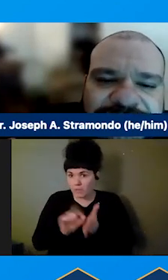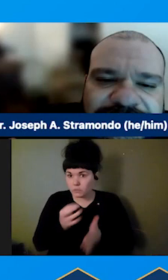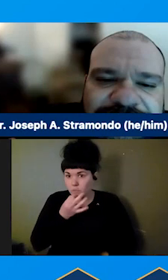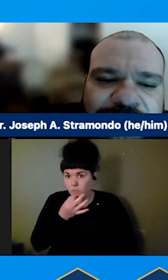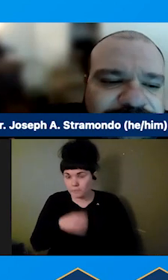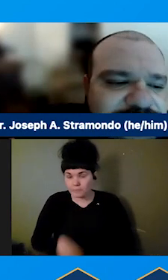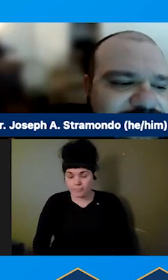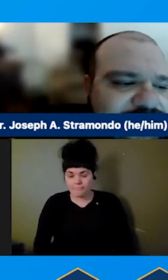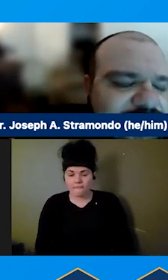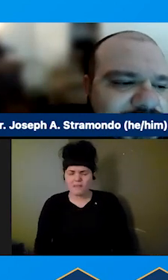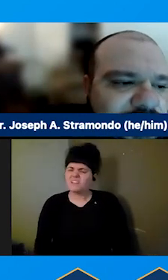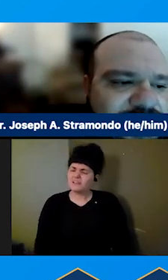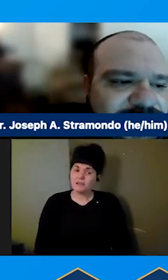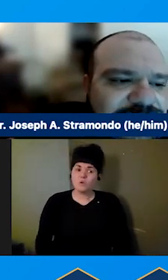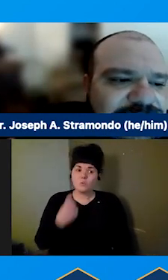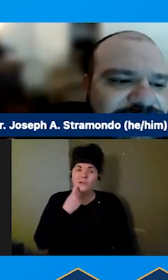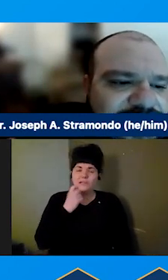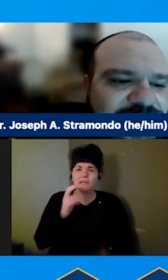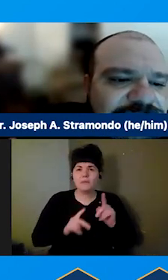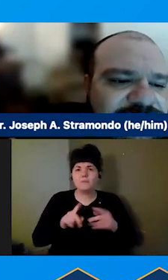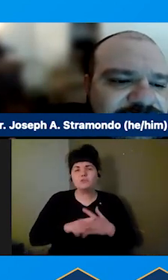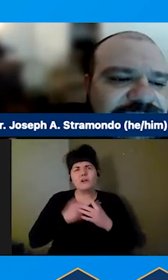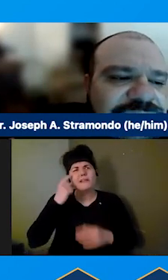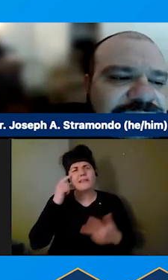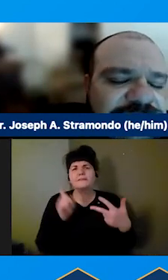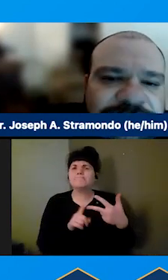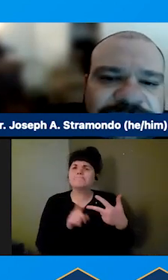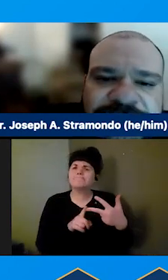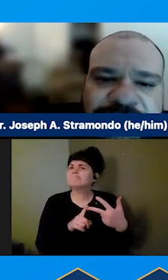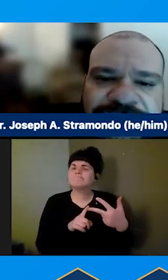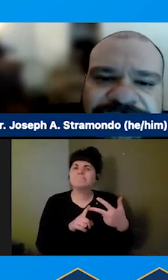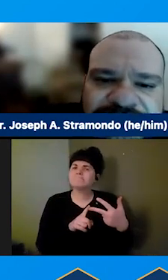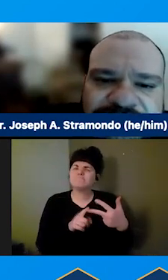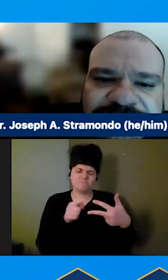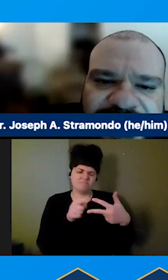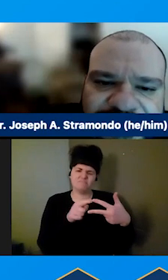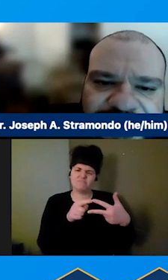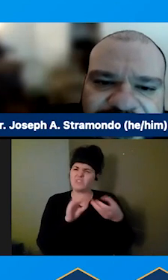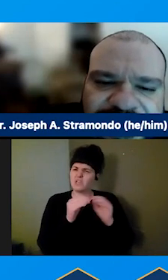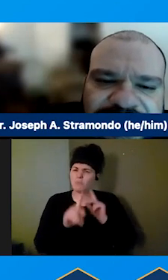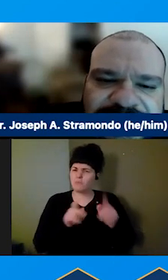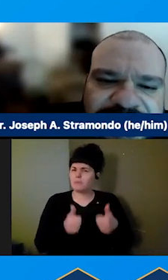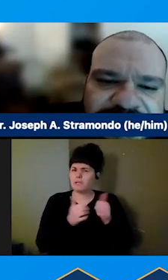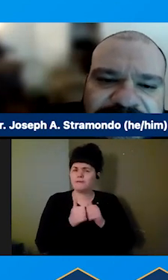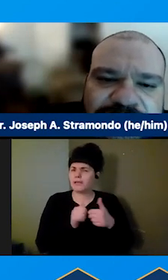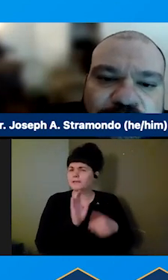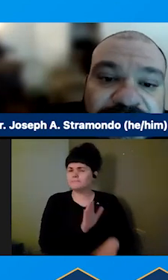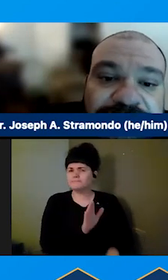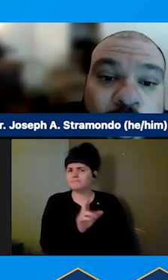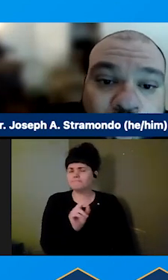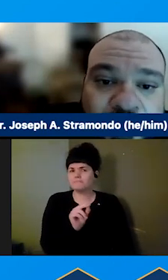thinking more recently that, well, it's not really the number of people that live together in